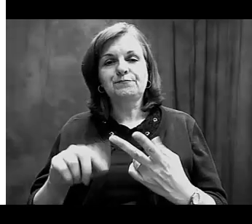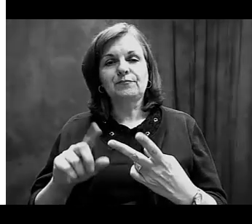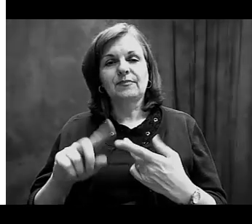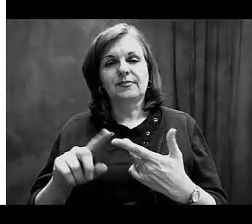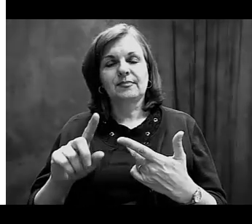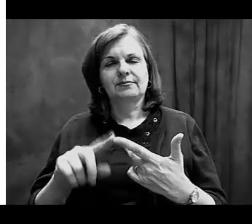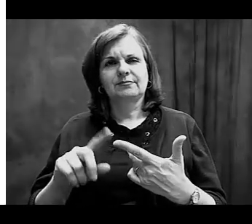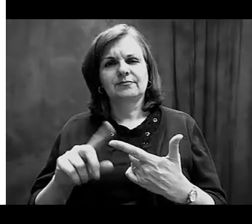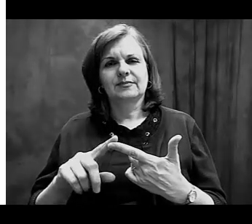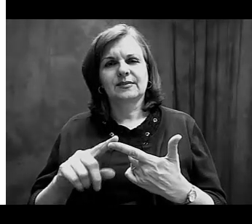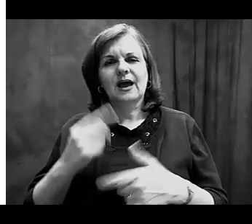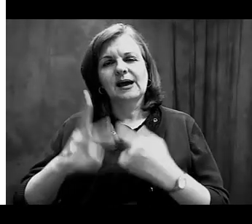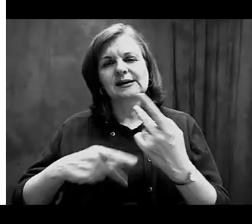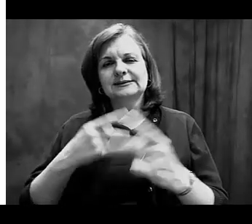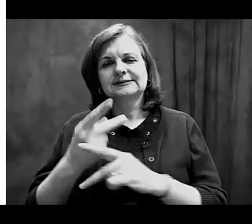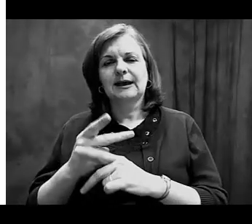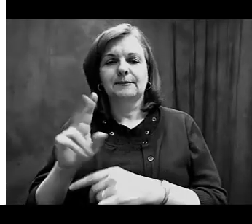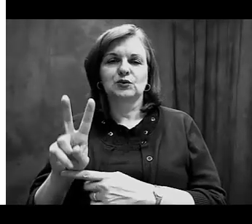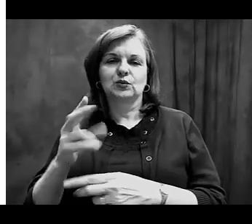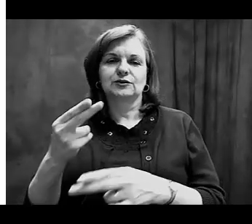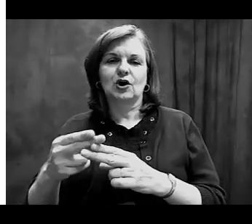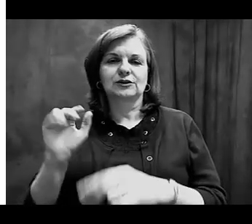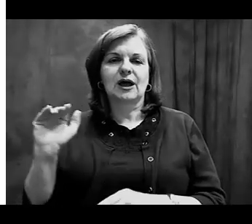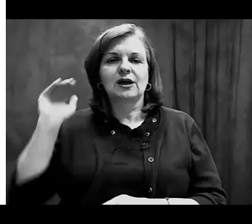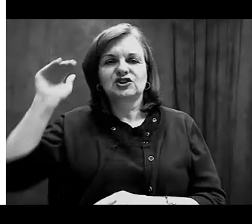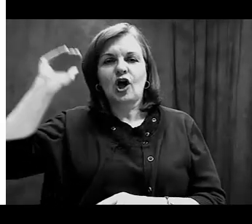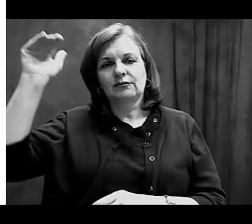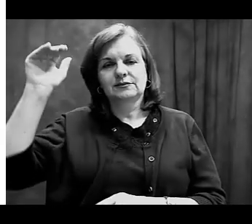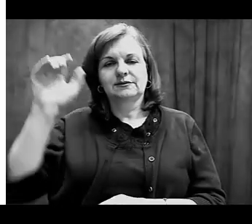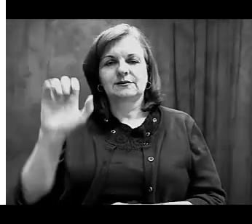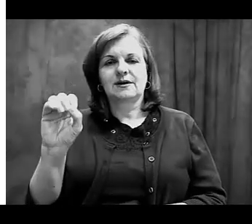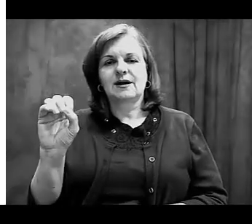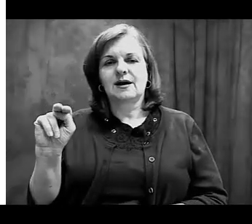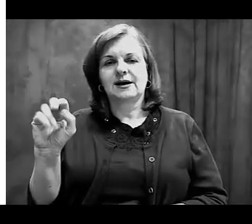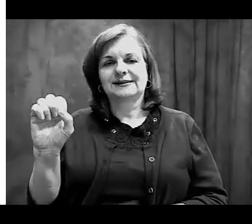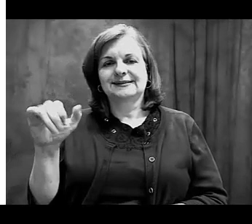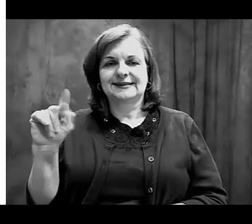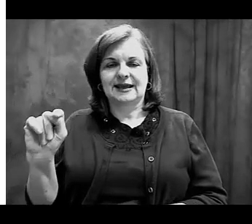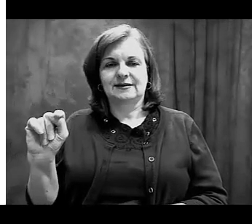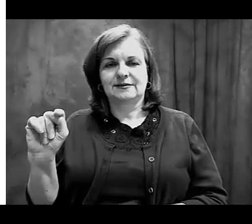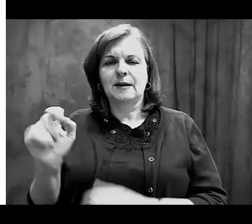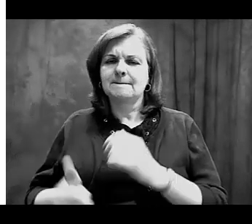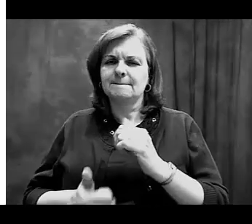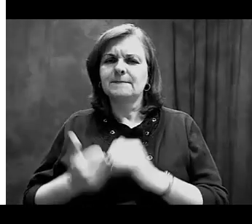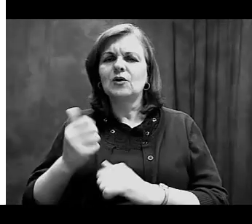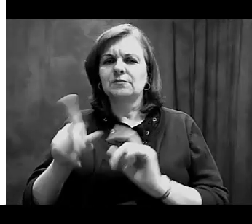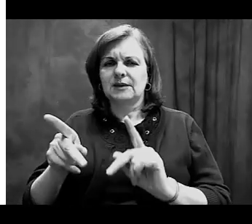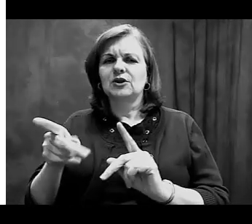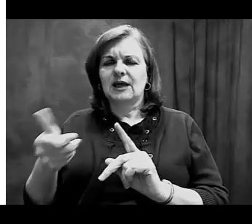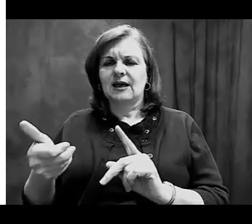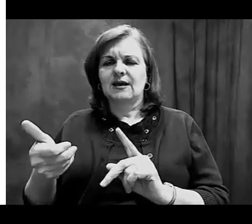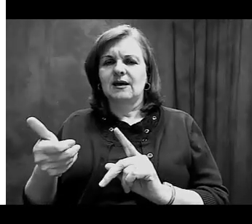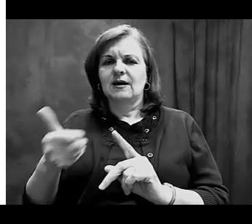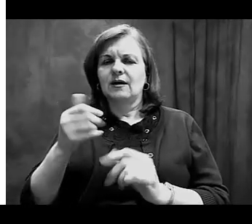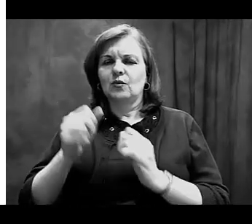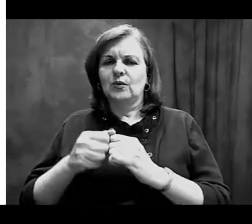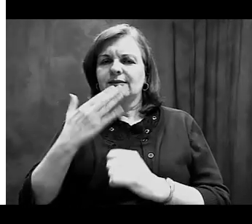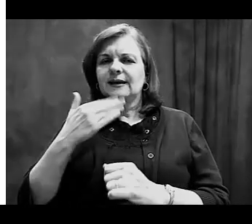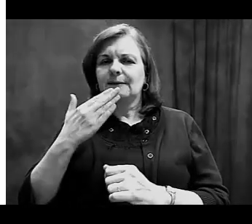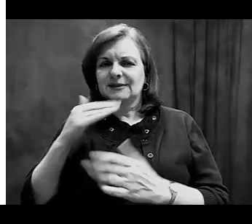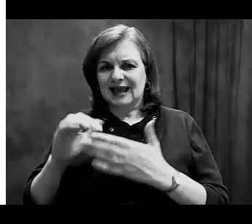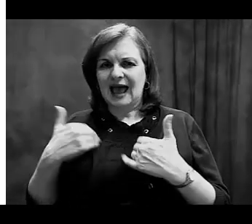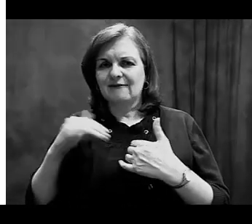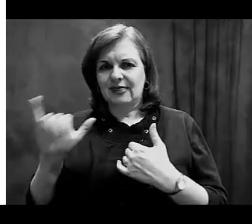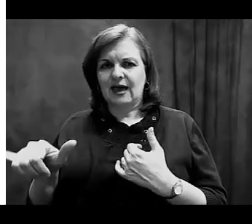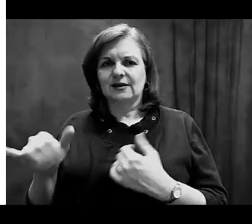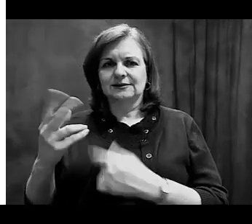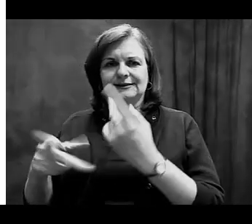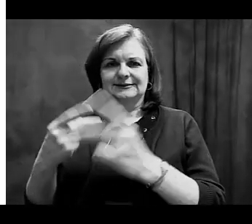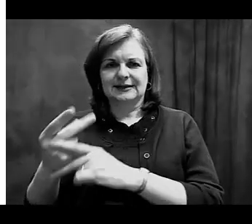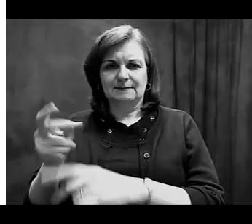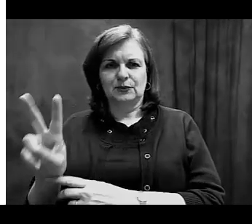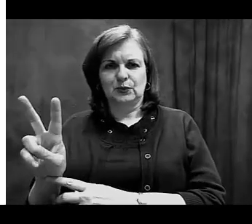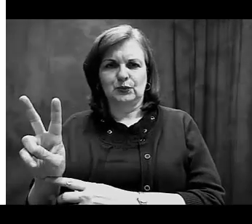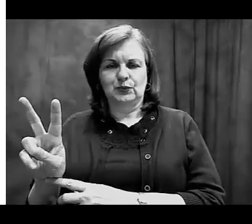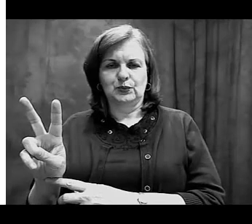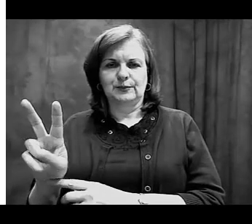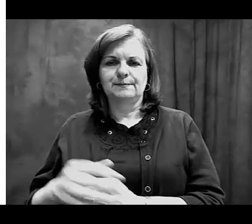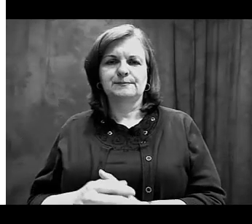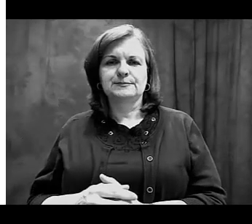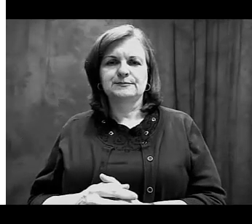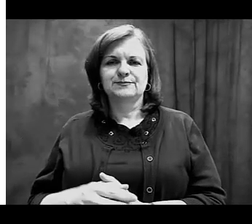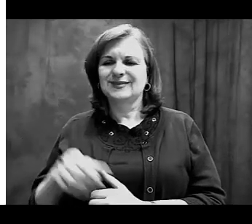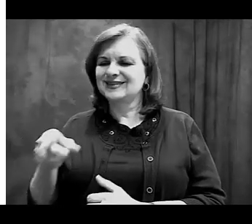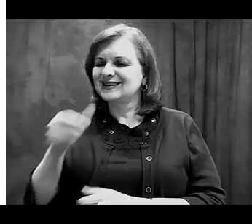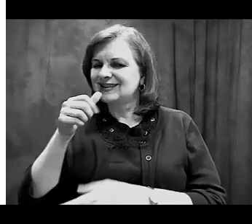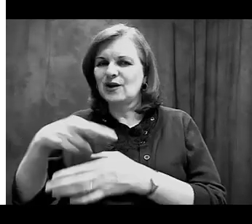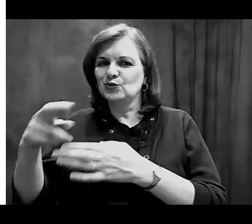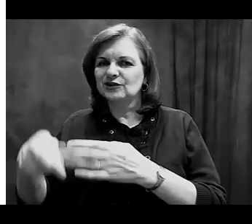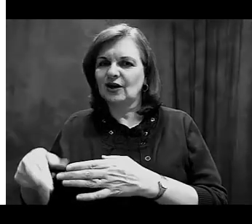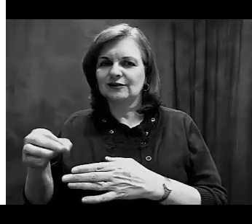type 2 -- is what we call adult onset diabetes and this is actually the majority of the cases of diabetes and when we look at this